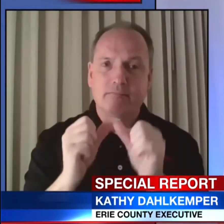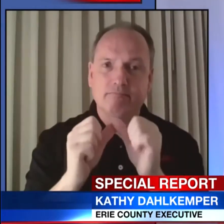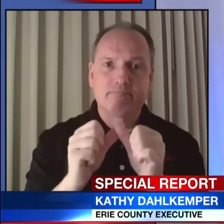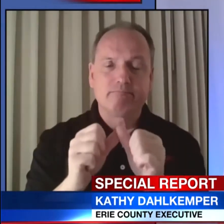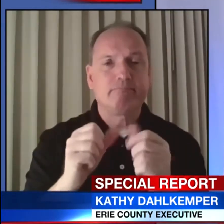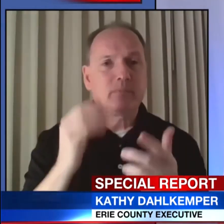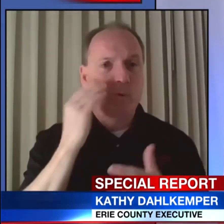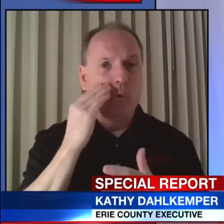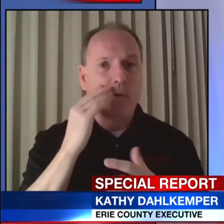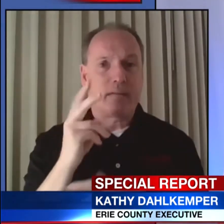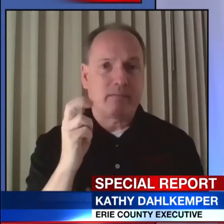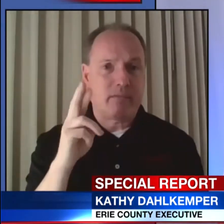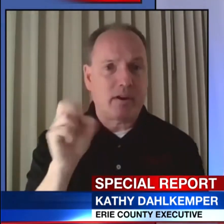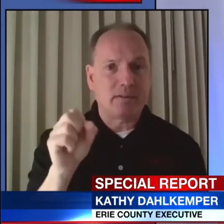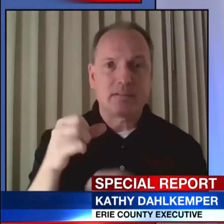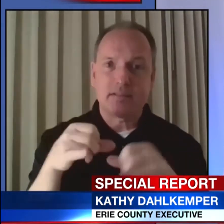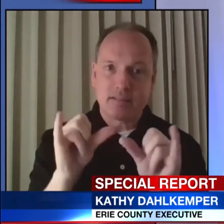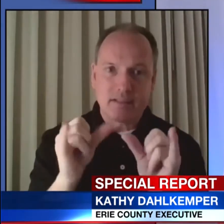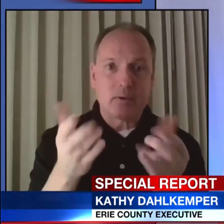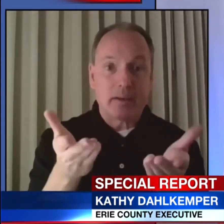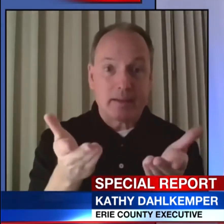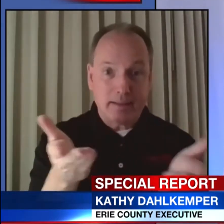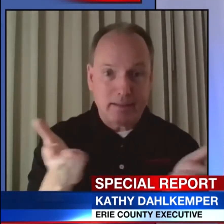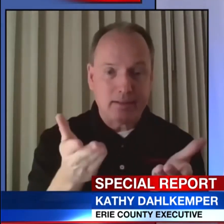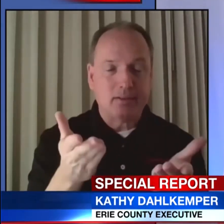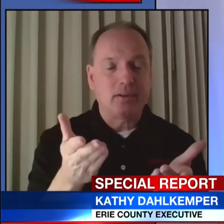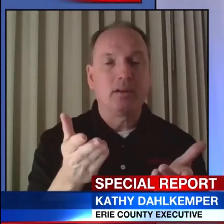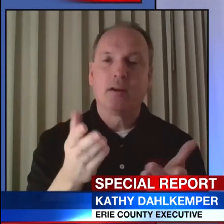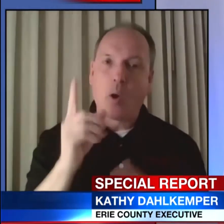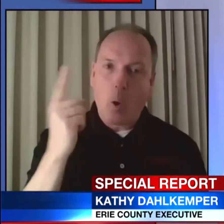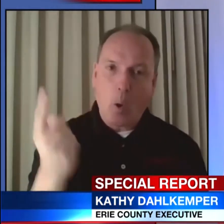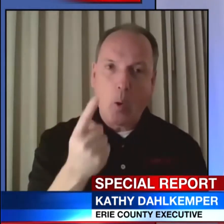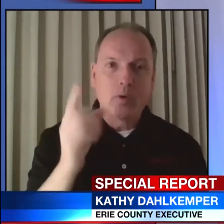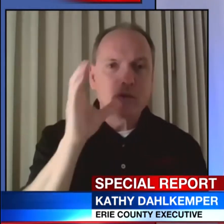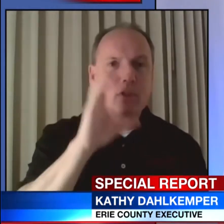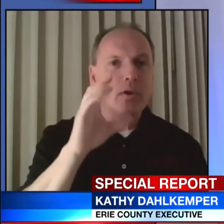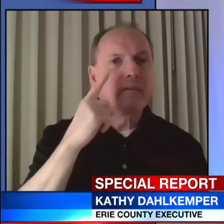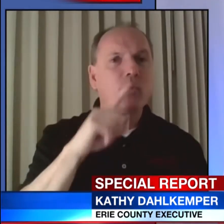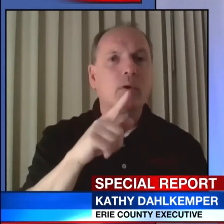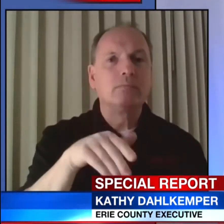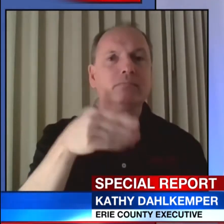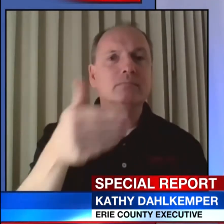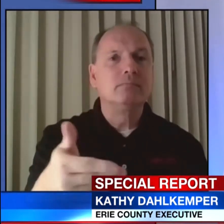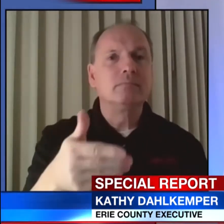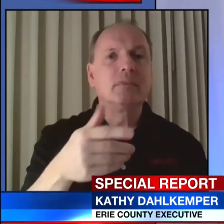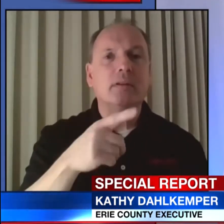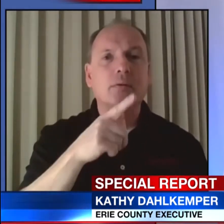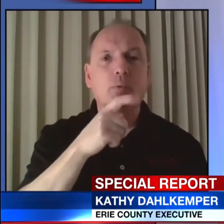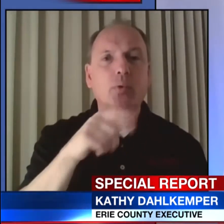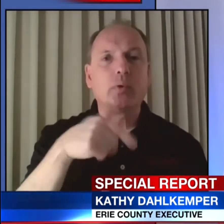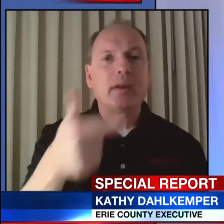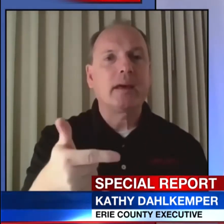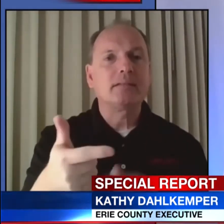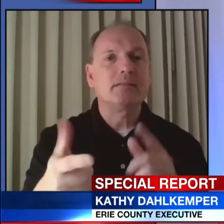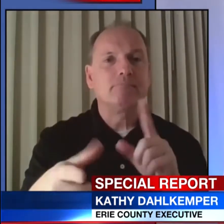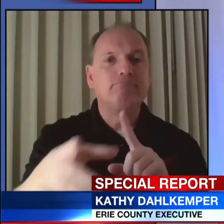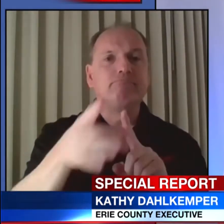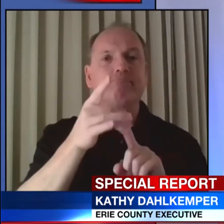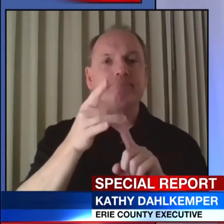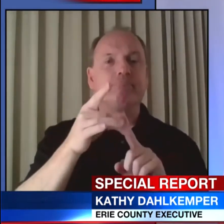REMAIN AWARE REGARDING ALL OF THE MITIGATION EFFORTS TO DATE AND KNOW THAT THIS VIRUS IS STILL US AND STILL